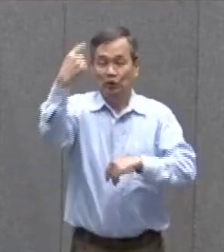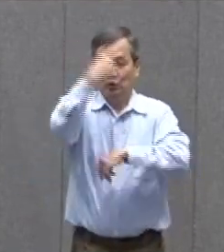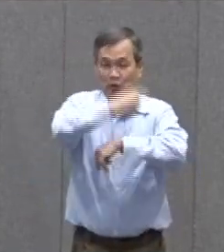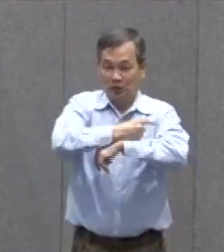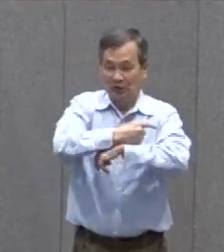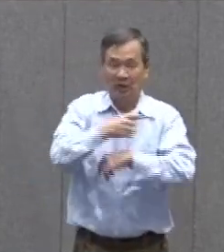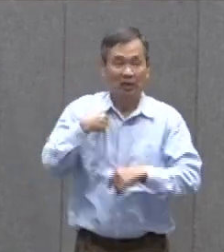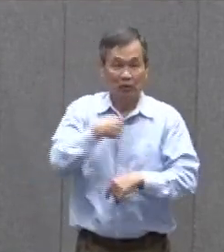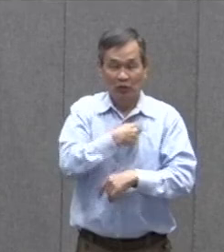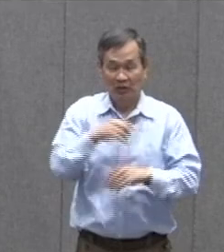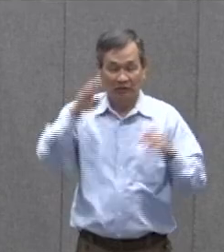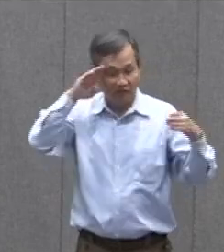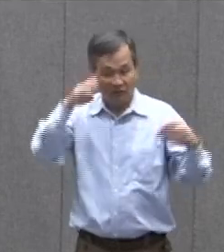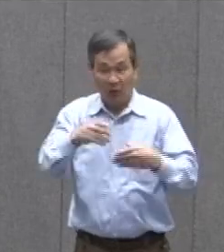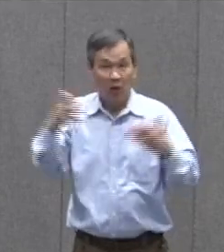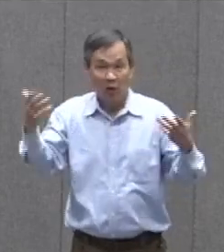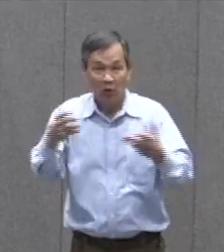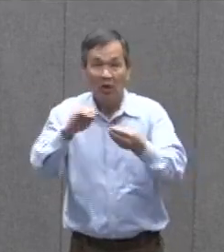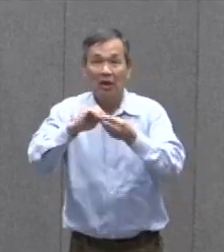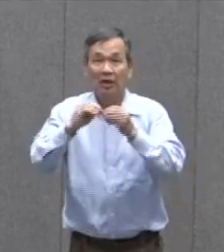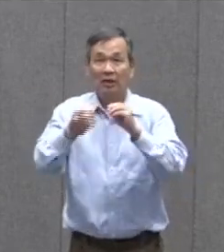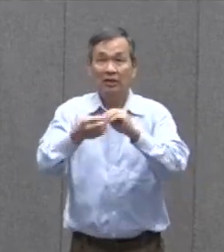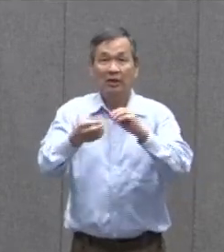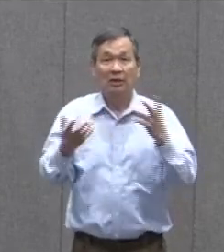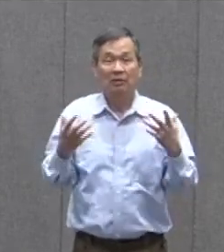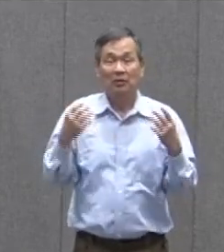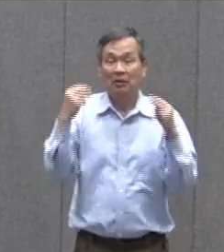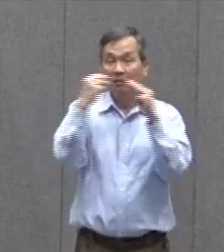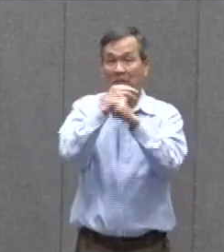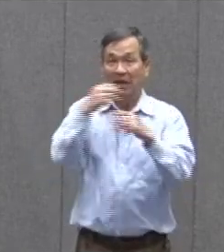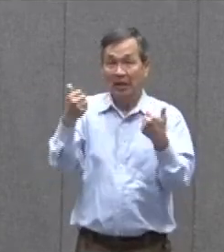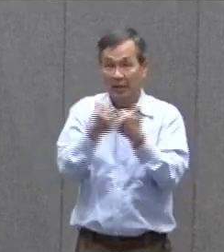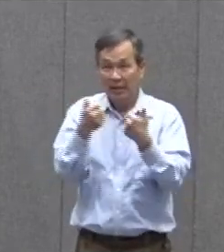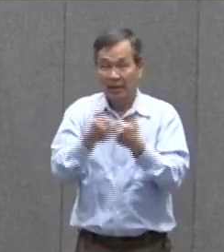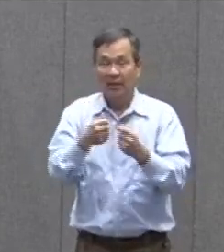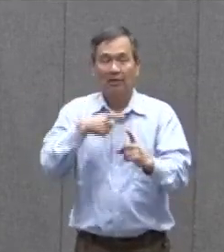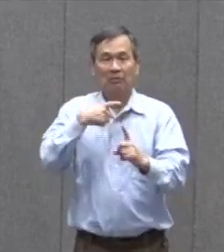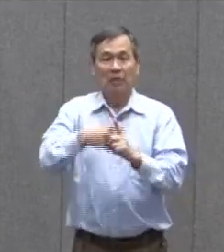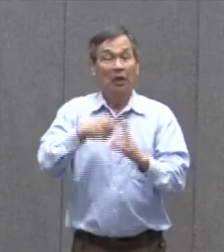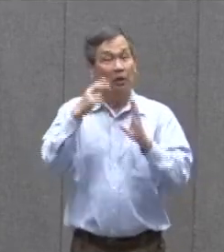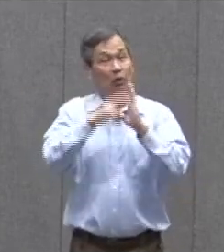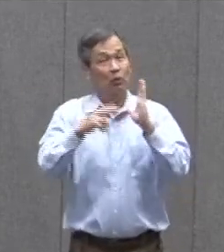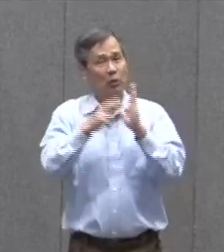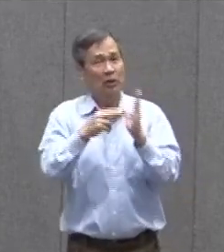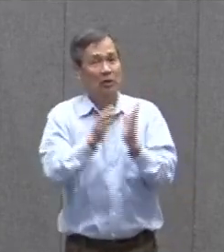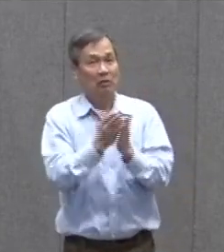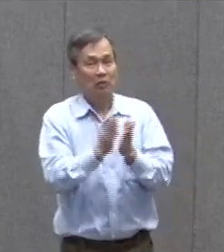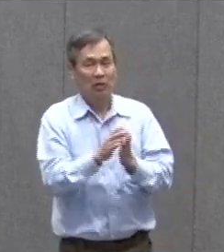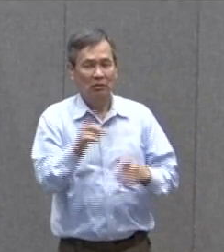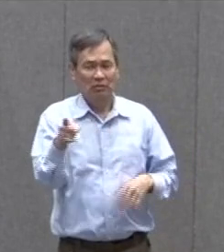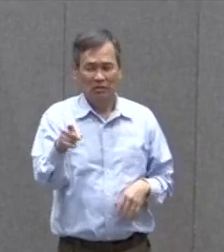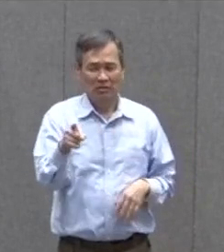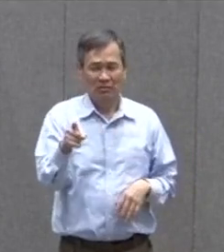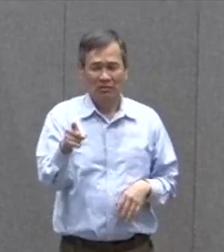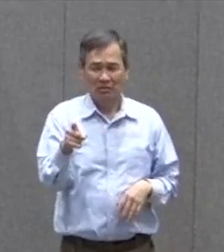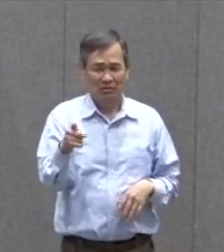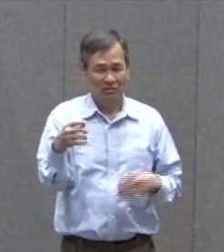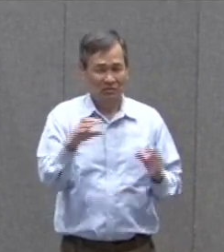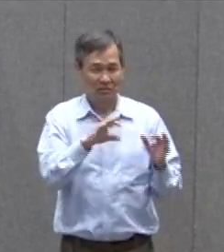on numbers, on playing a math game, and reading a book, which might seem odd for math, but soon you'll see